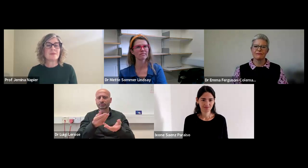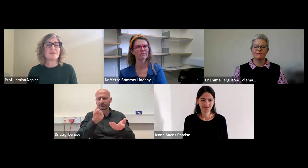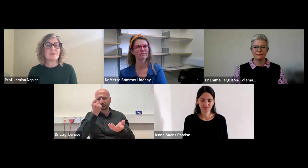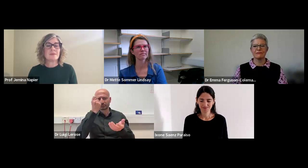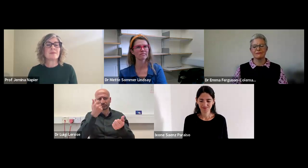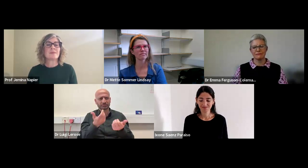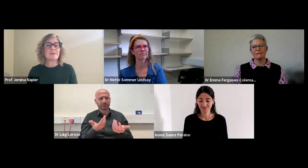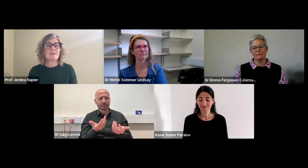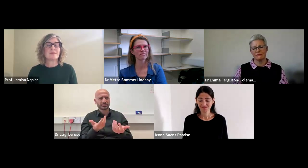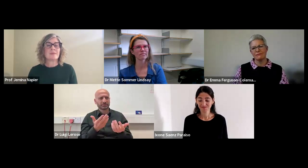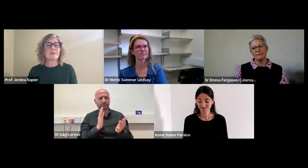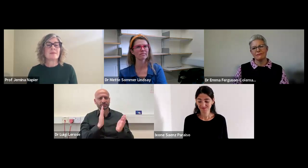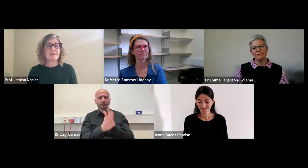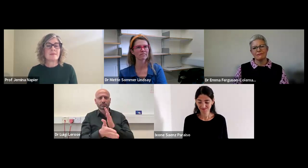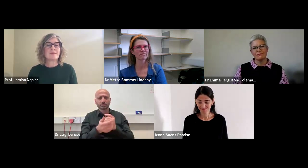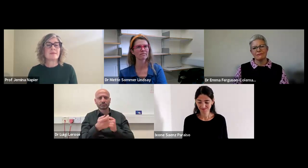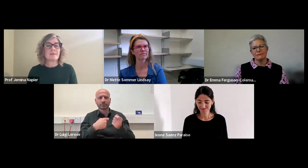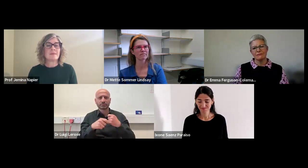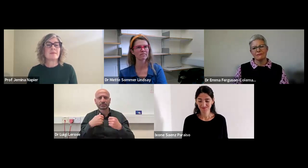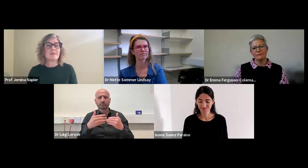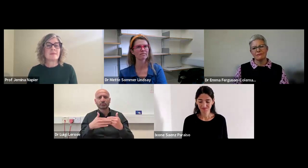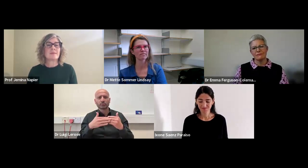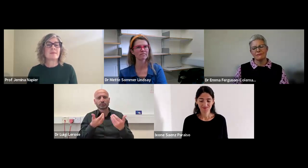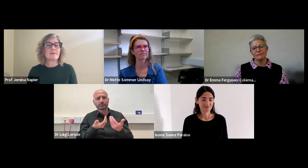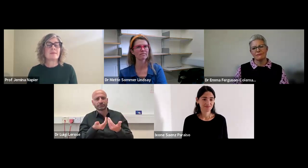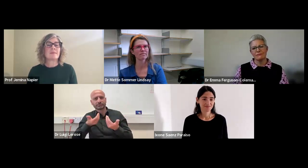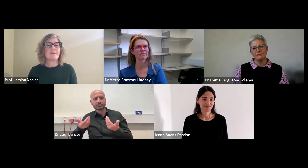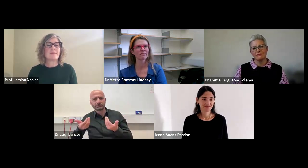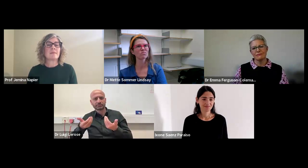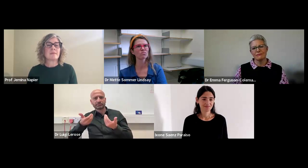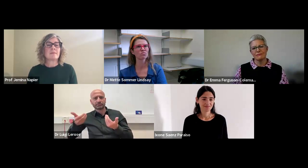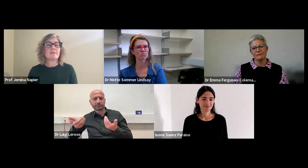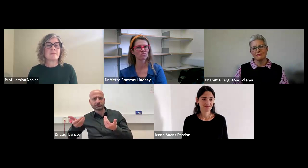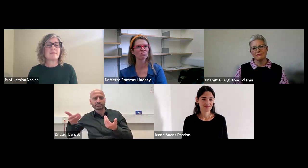going to make use of this. I understand that a lot of these decisions are economic but of course the